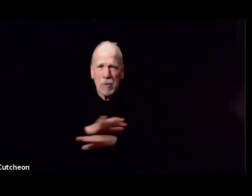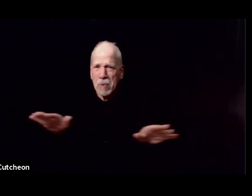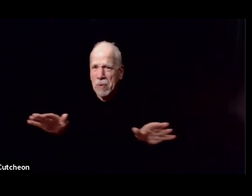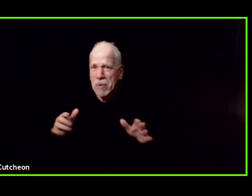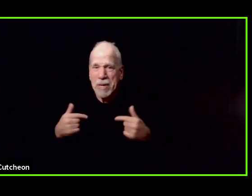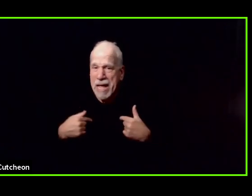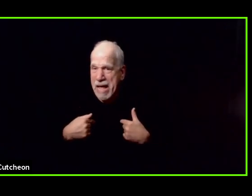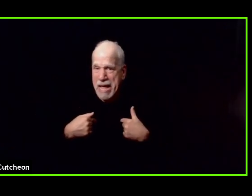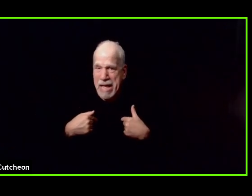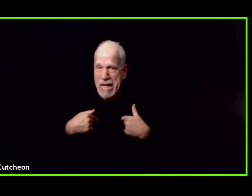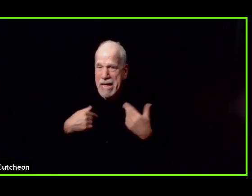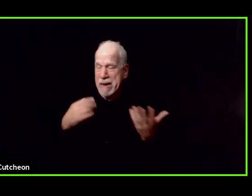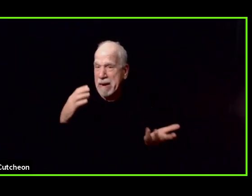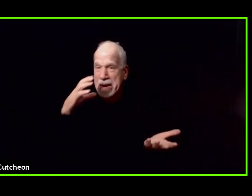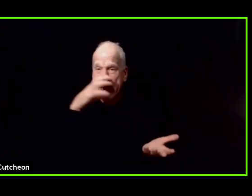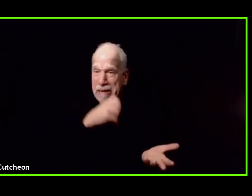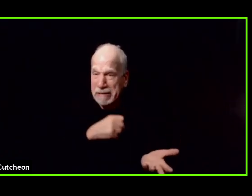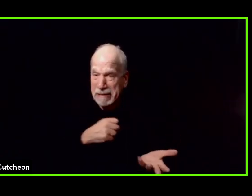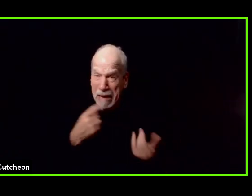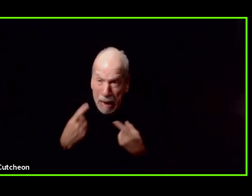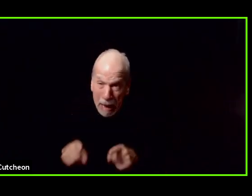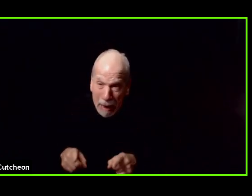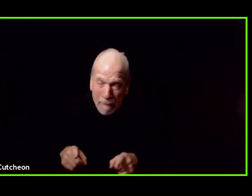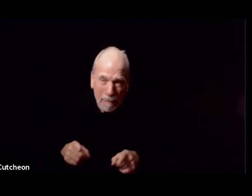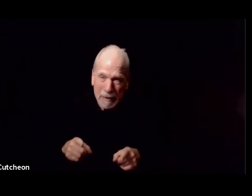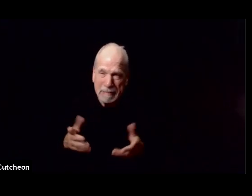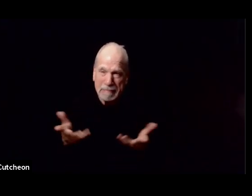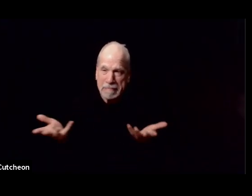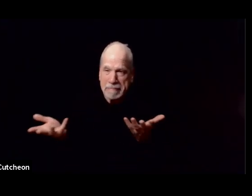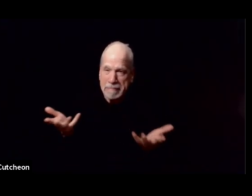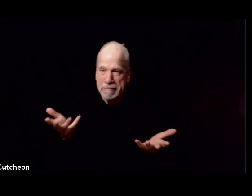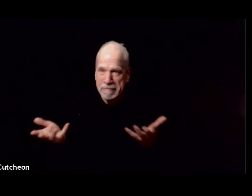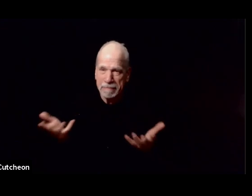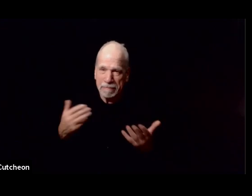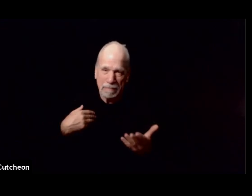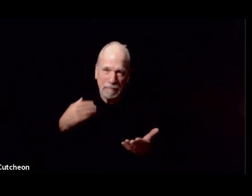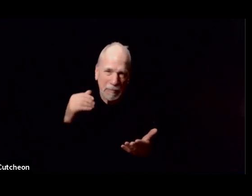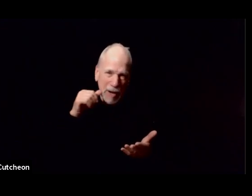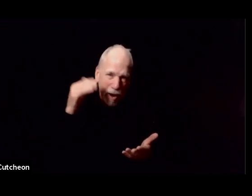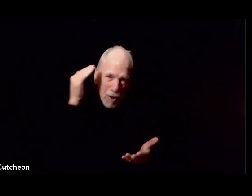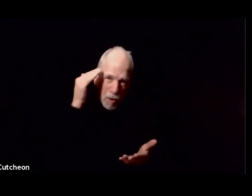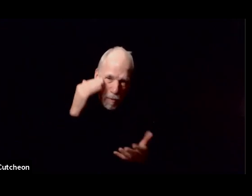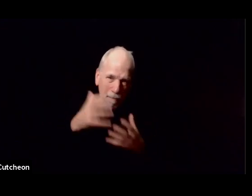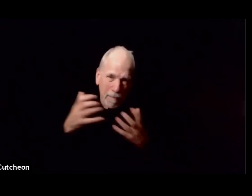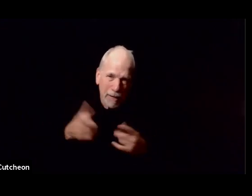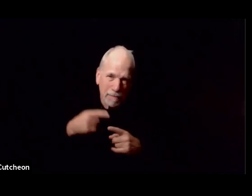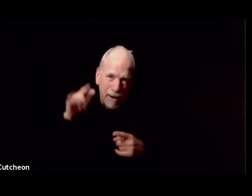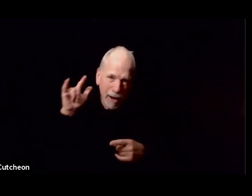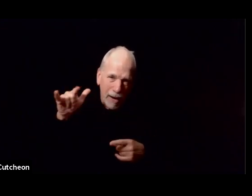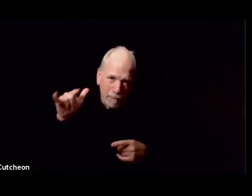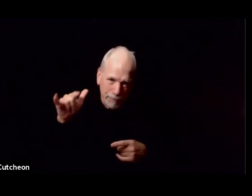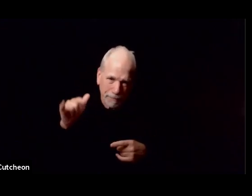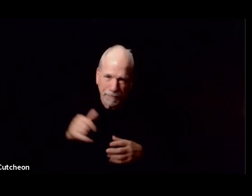be not the best health advice but Ruth or John anything else you'd like to add?